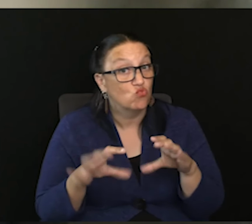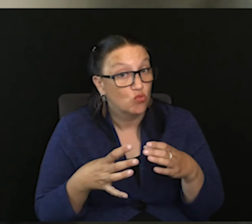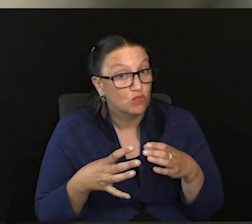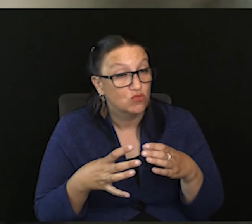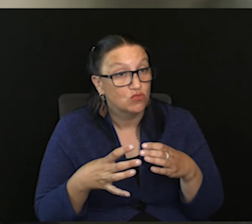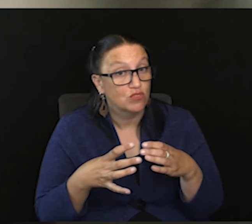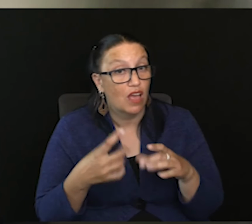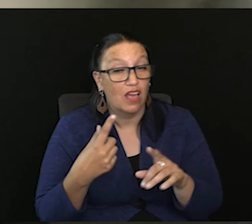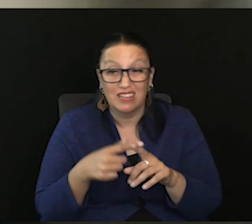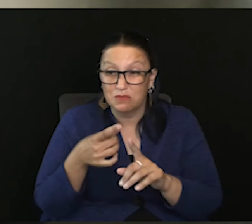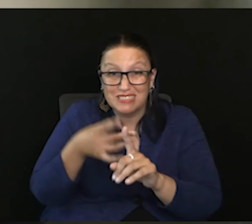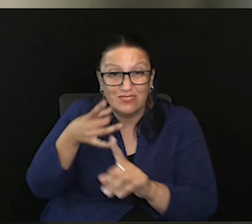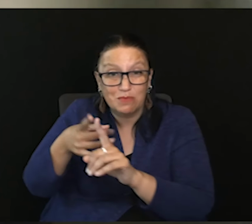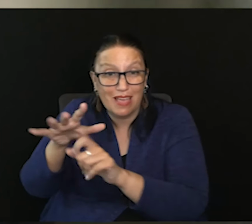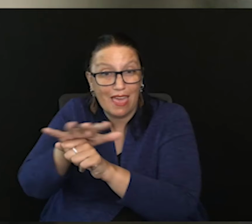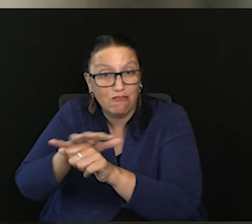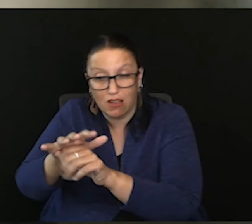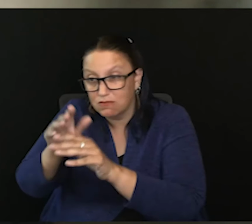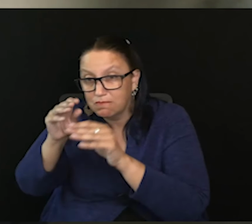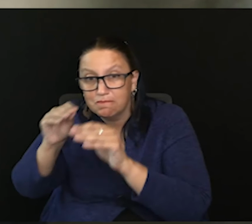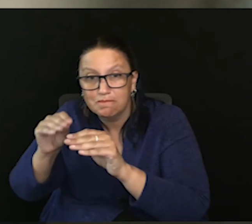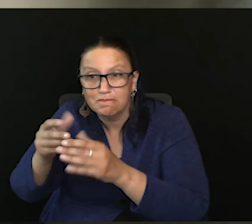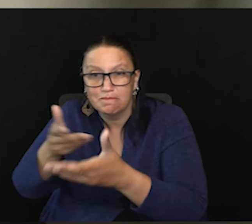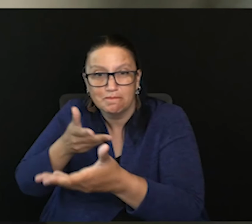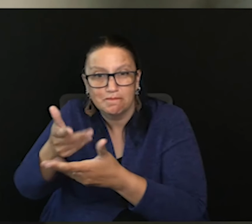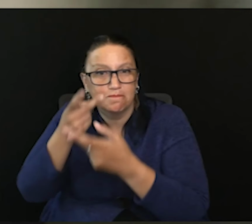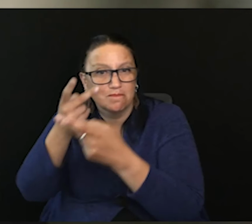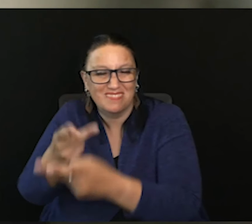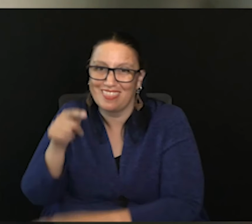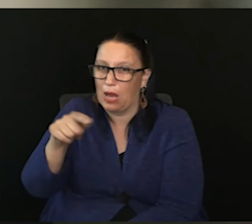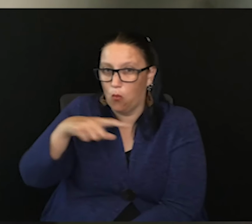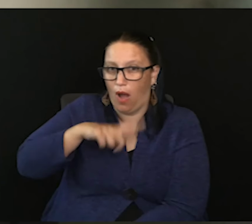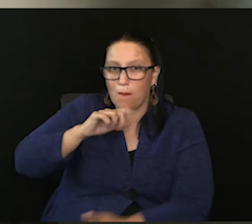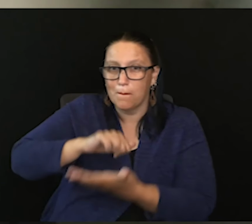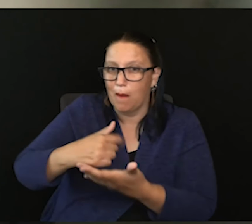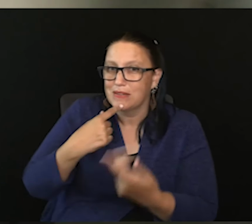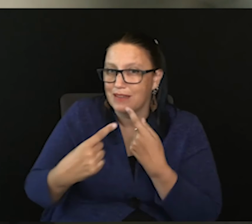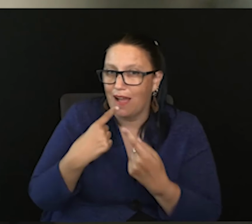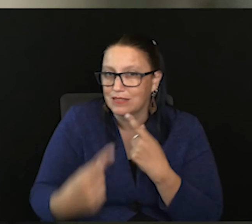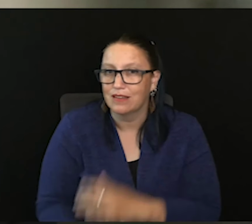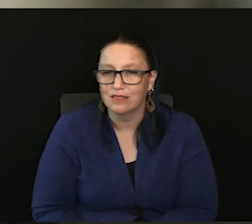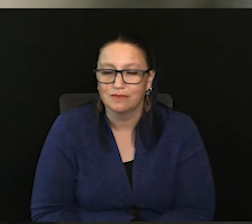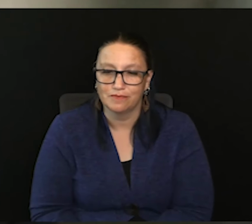and with local areas to focus on that. That is precisely why that data was published.